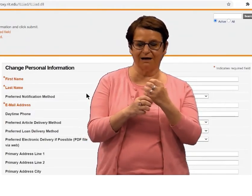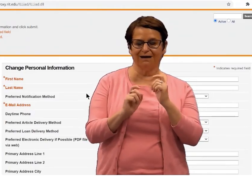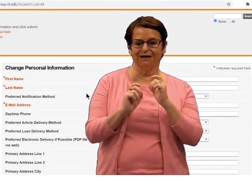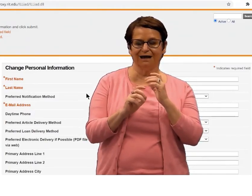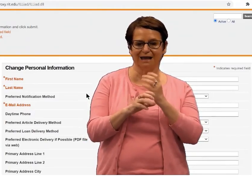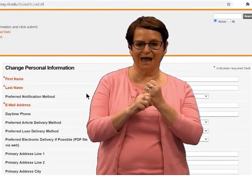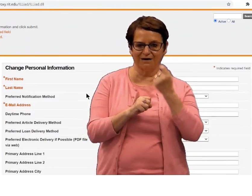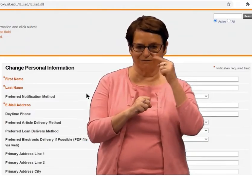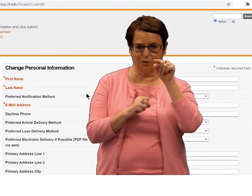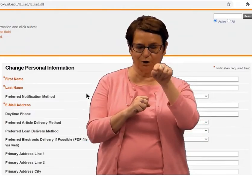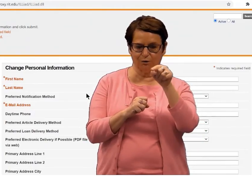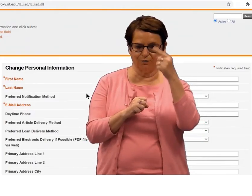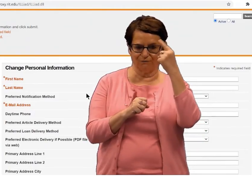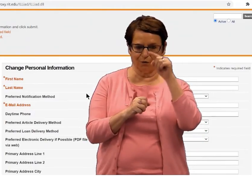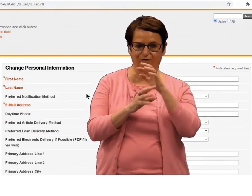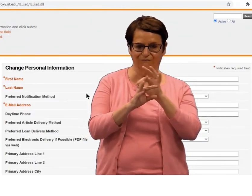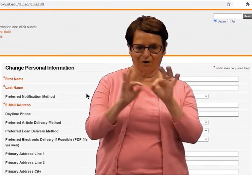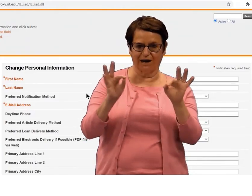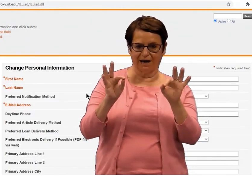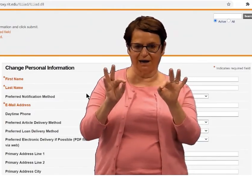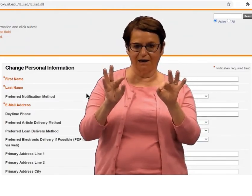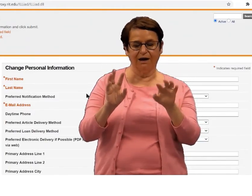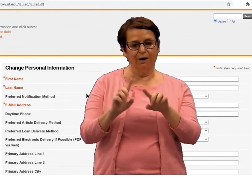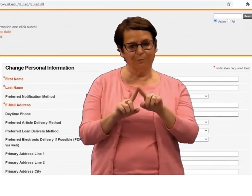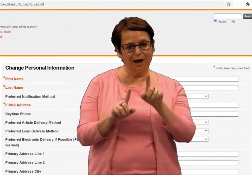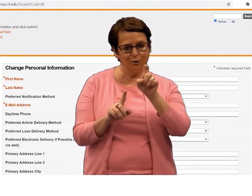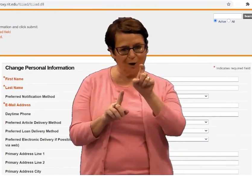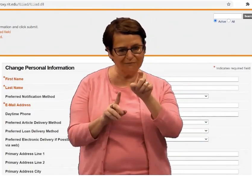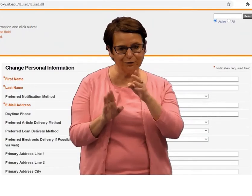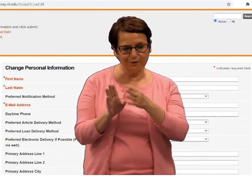because we can get it for you for free.